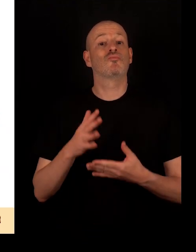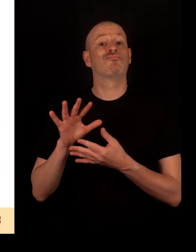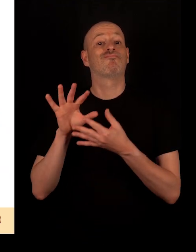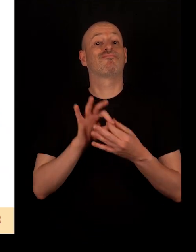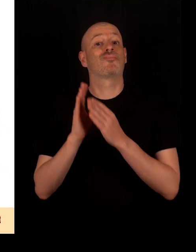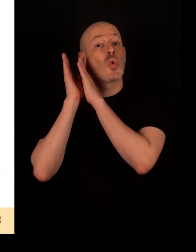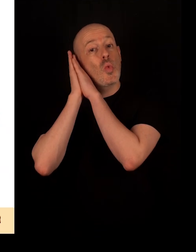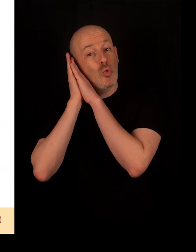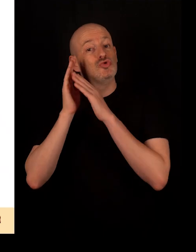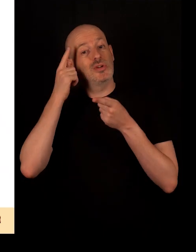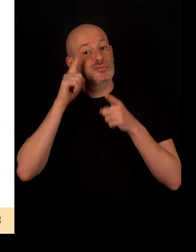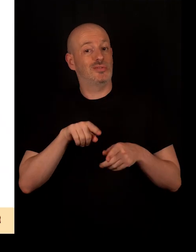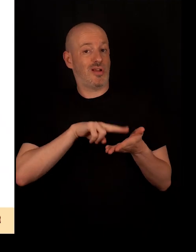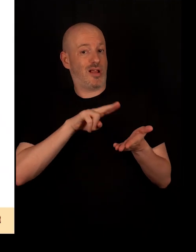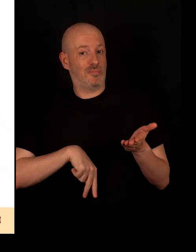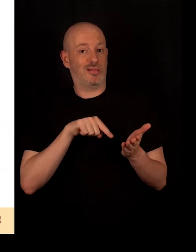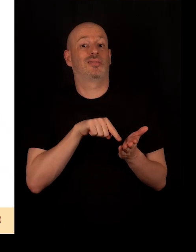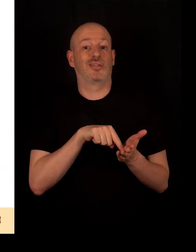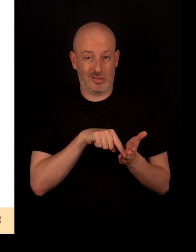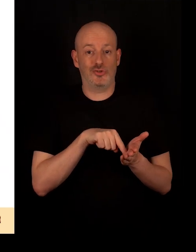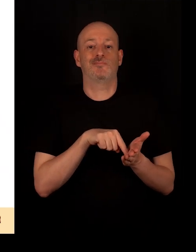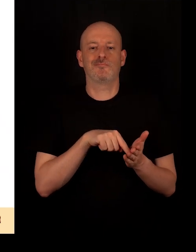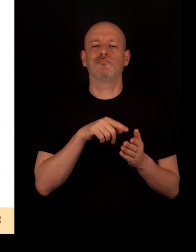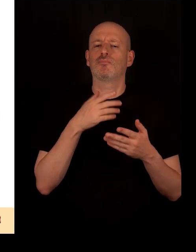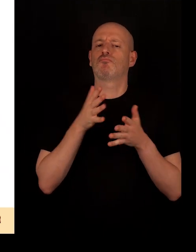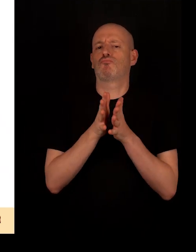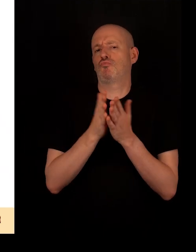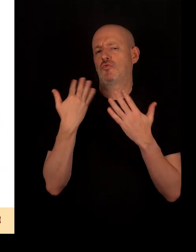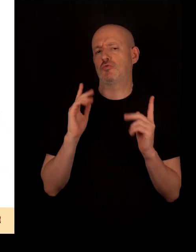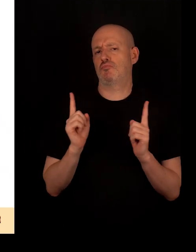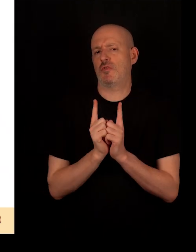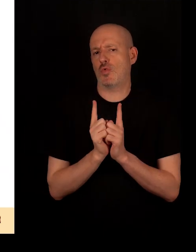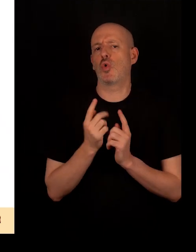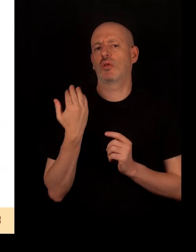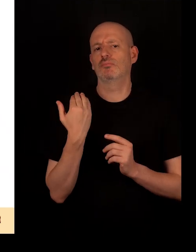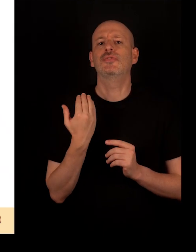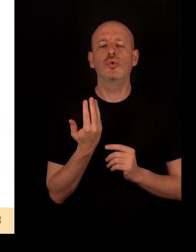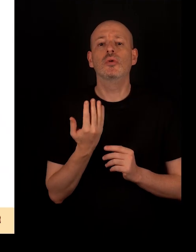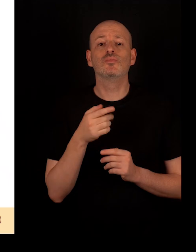Now, when it comes to the host resident agreement, as I briefly explained before,